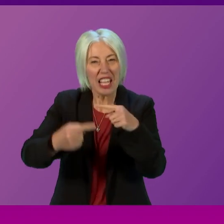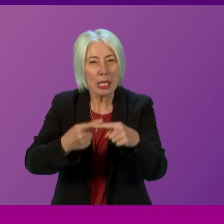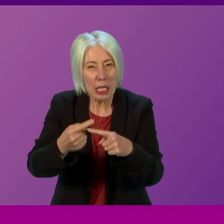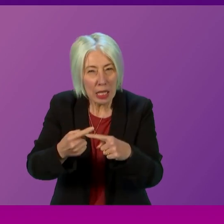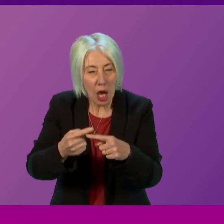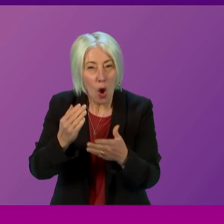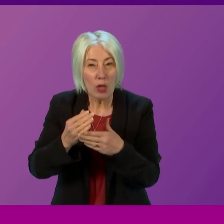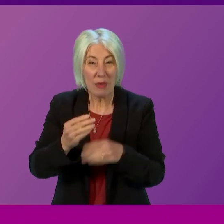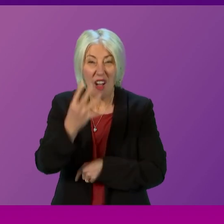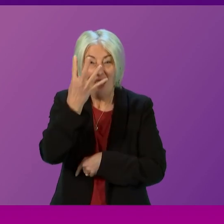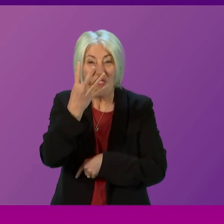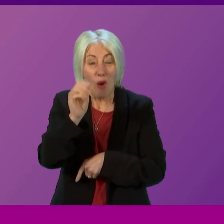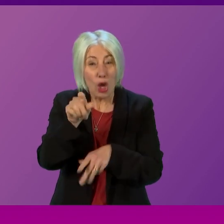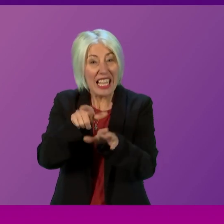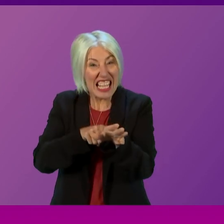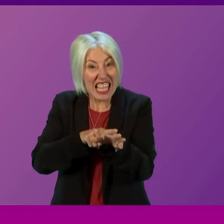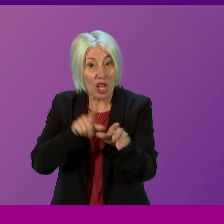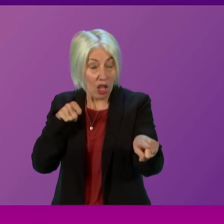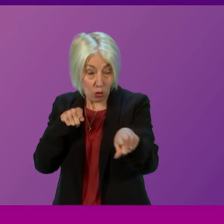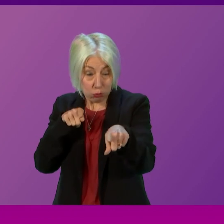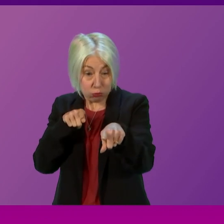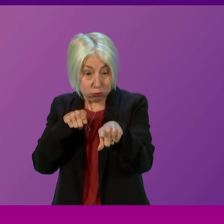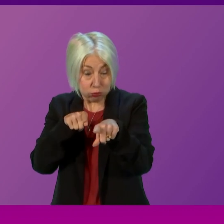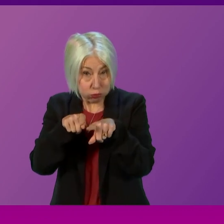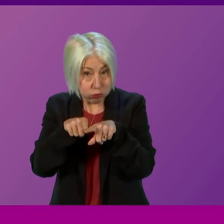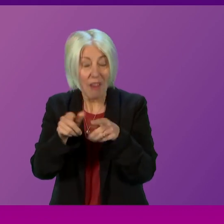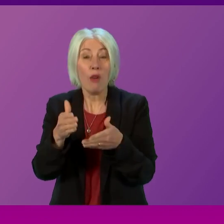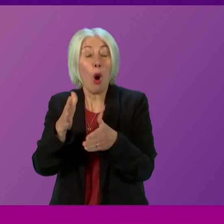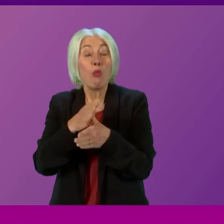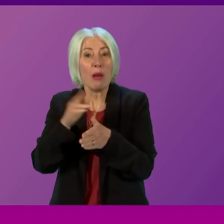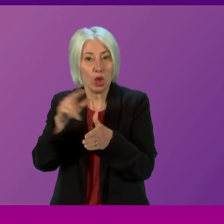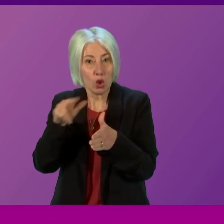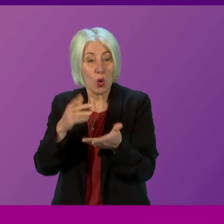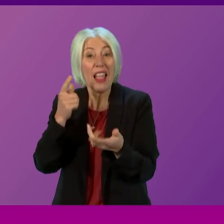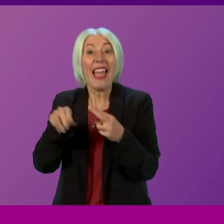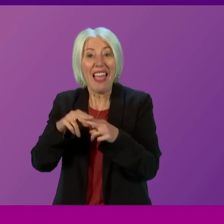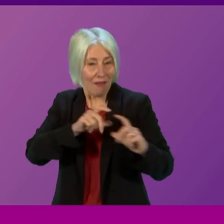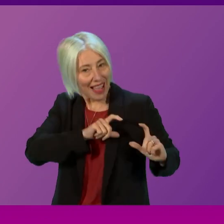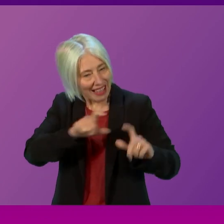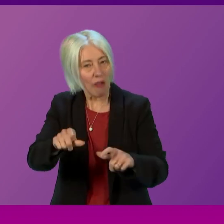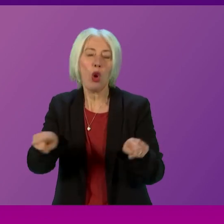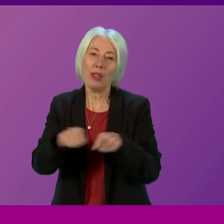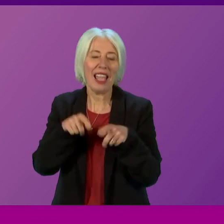more than four decades to close the gap at primary school level, had we carried on at that rate.